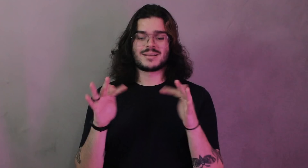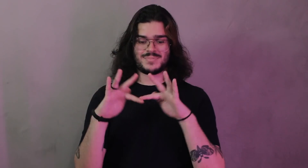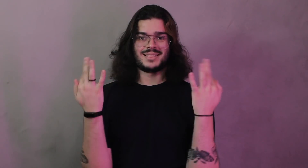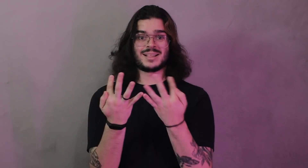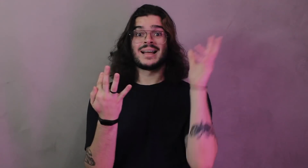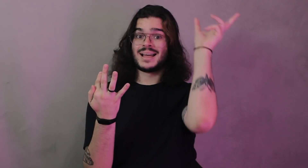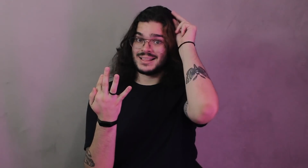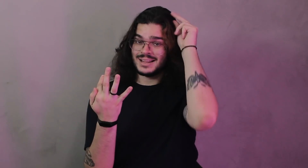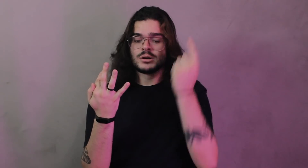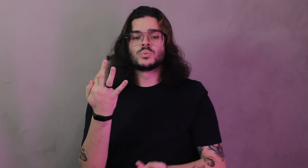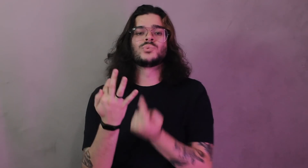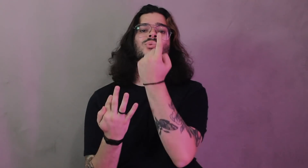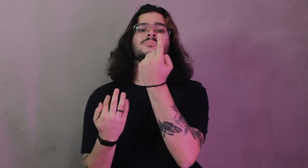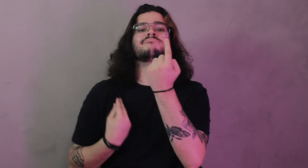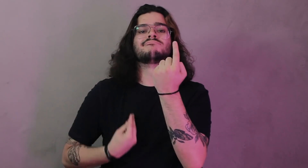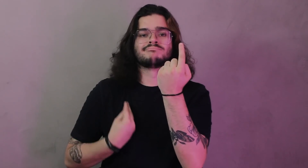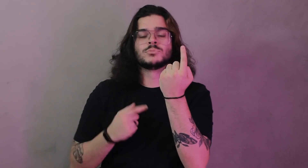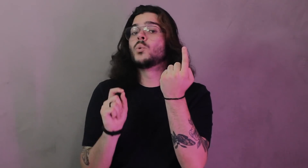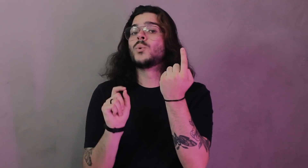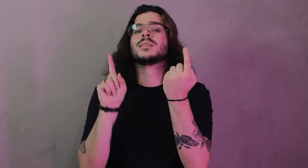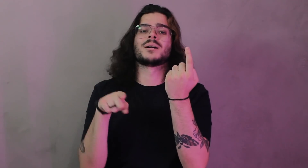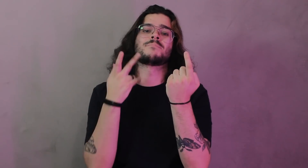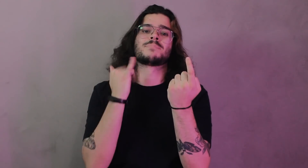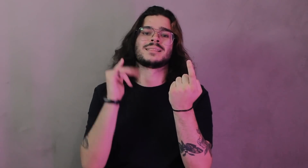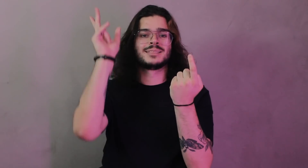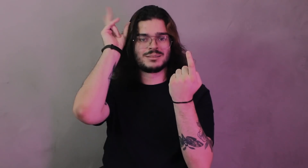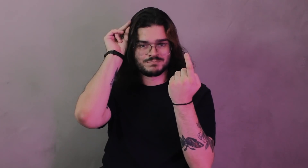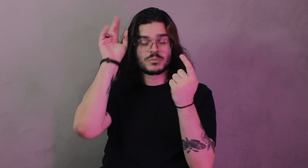The only one of the family to survive was Otto Frank